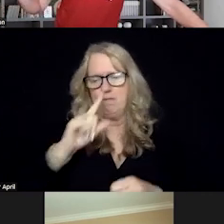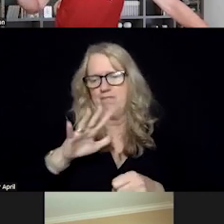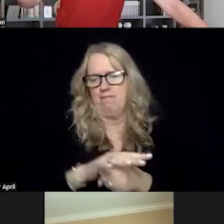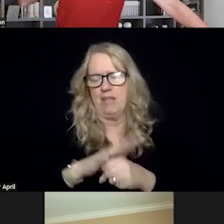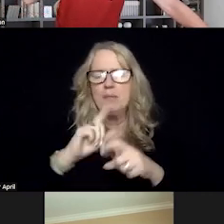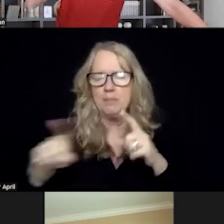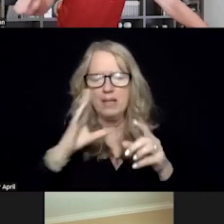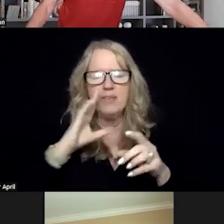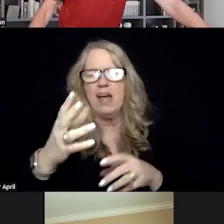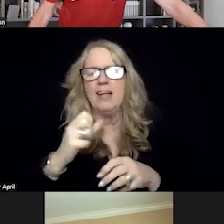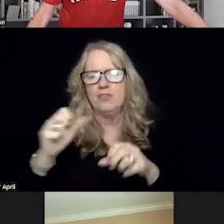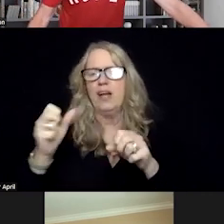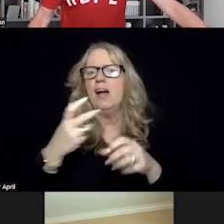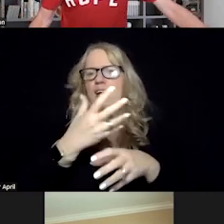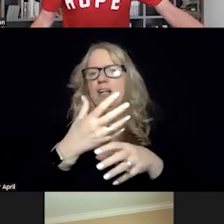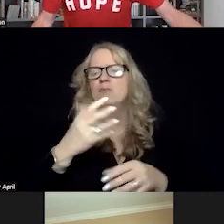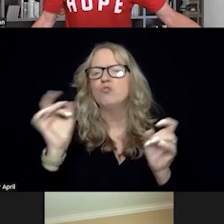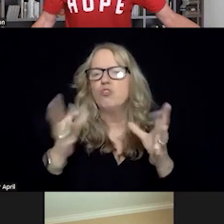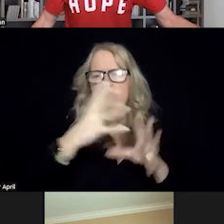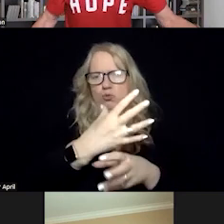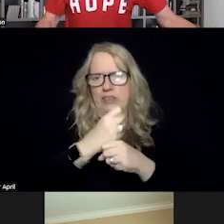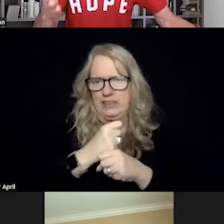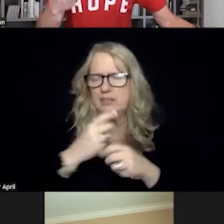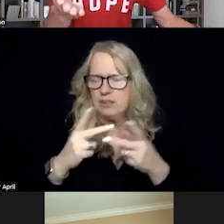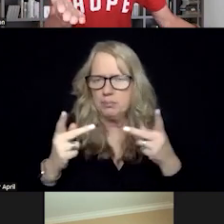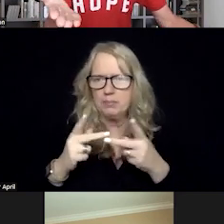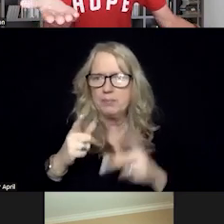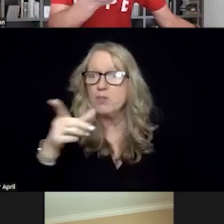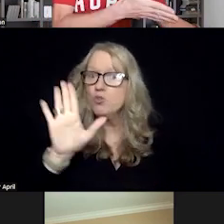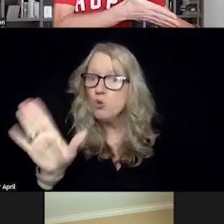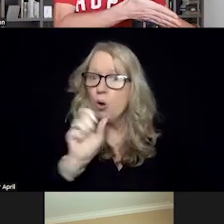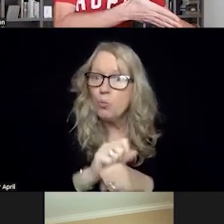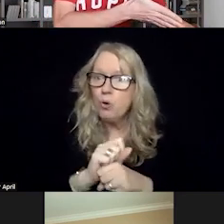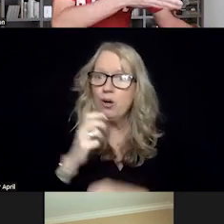FACILITIES. PAT, WE NEED SOME WORDS ON WHAT YOU HAVE DONE. WITH